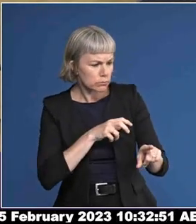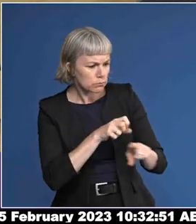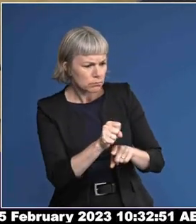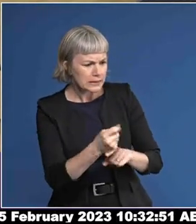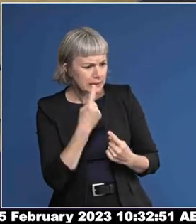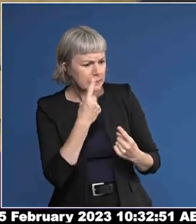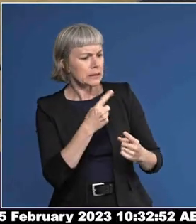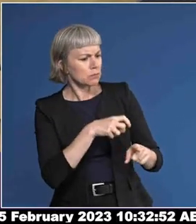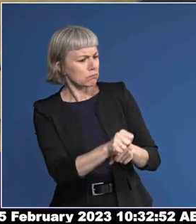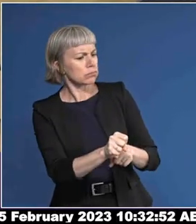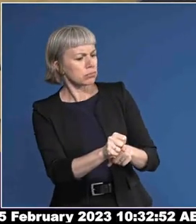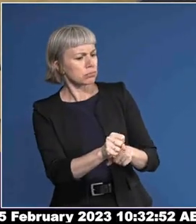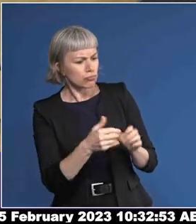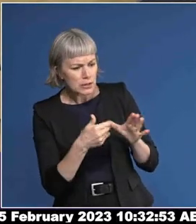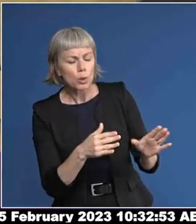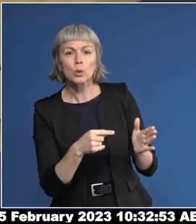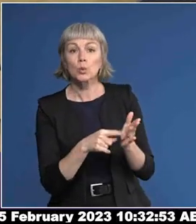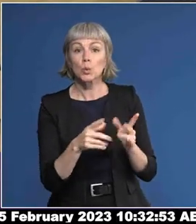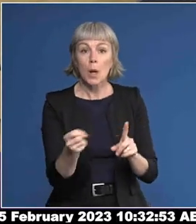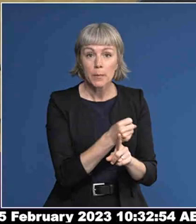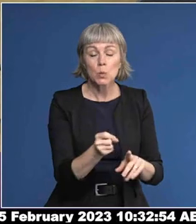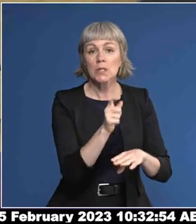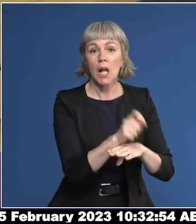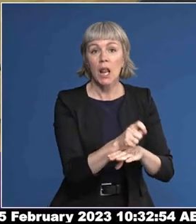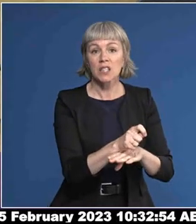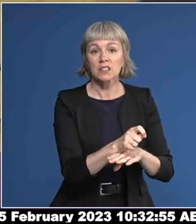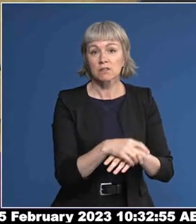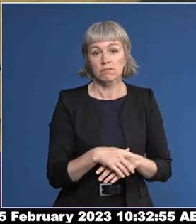neglect and for reporting incidents were not always followed by the staff at the Mount